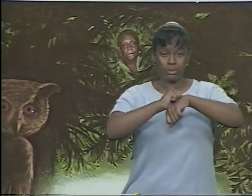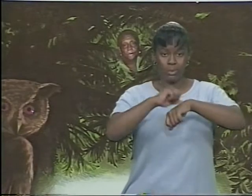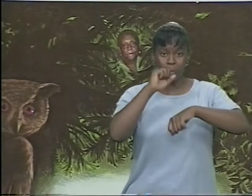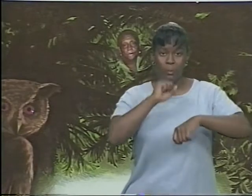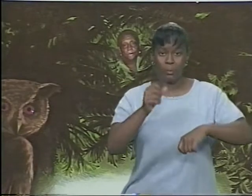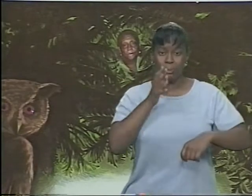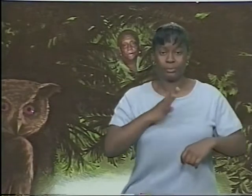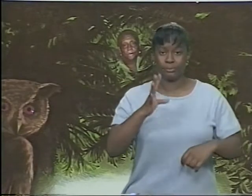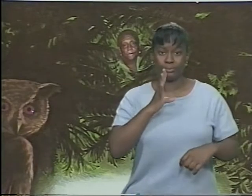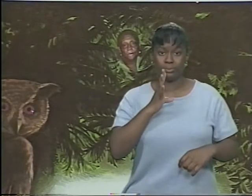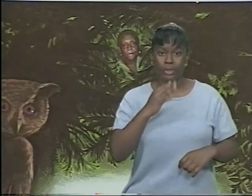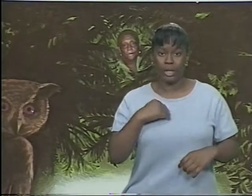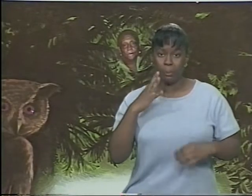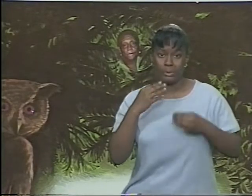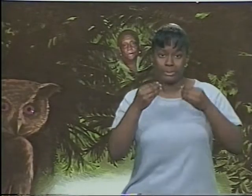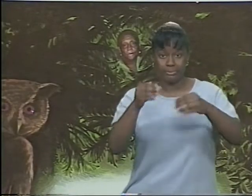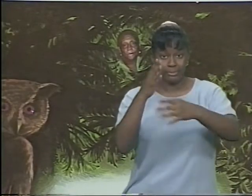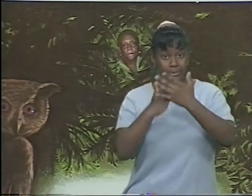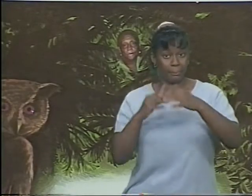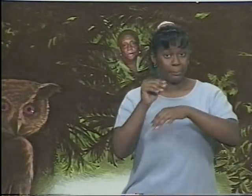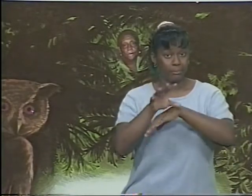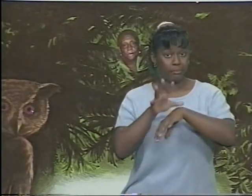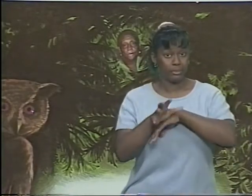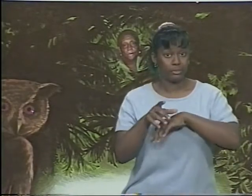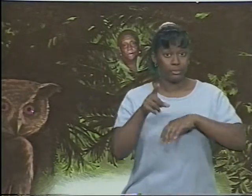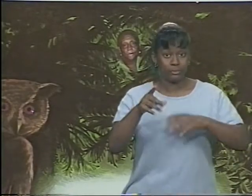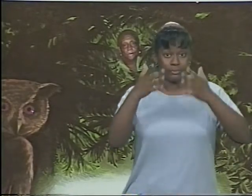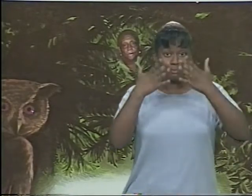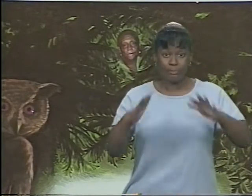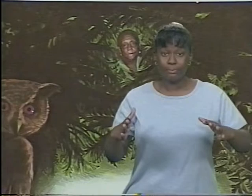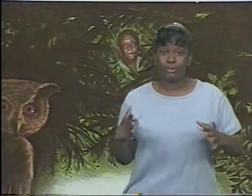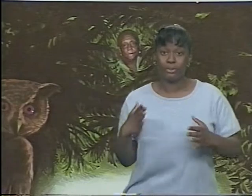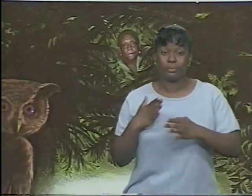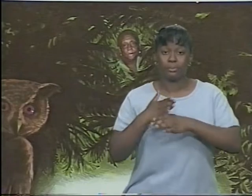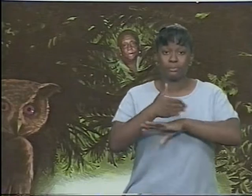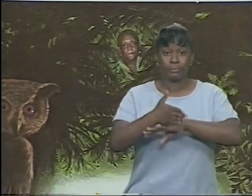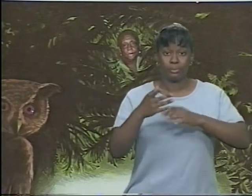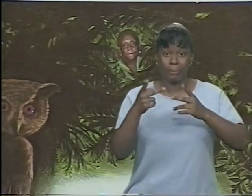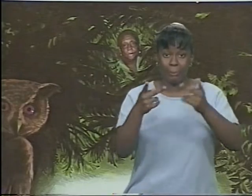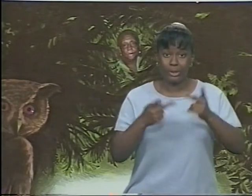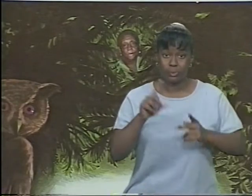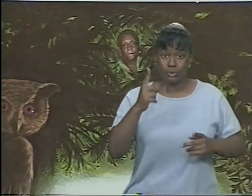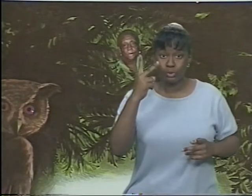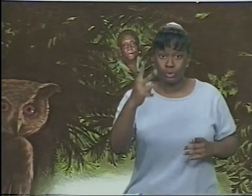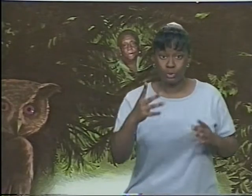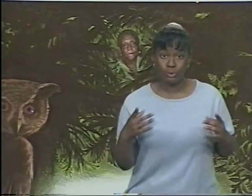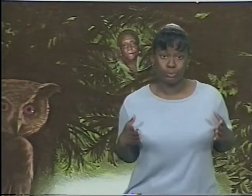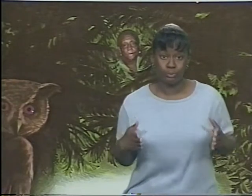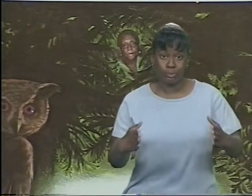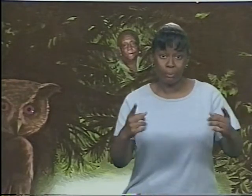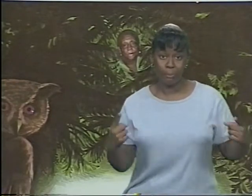There, silhouetted against the moonlight, was an old woman seated on a large stone. The old woman spoke.